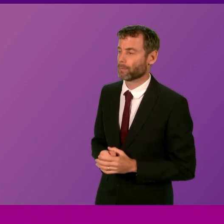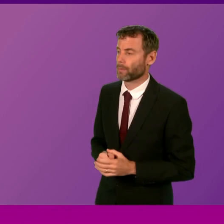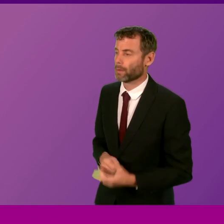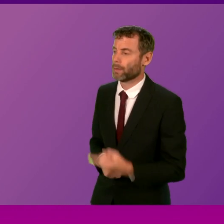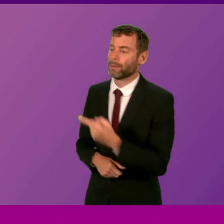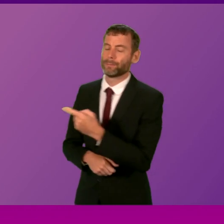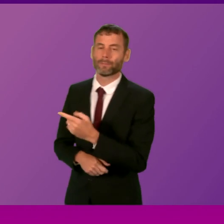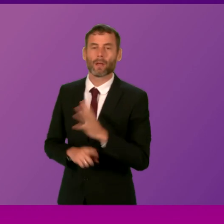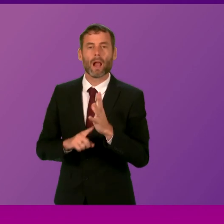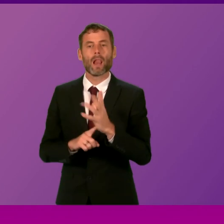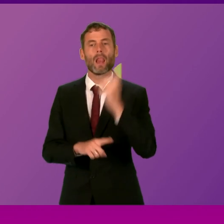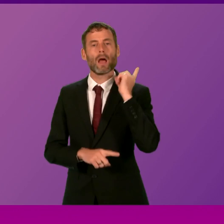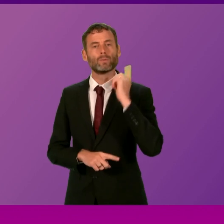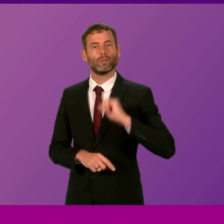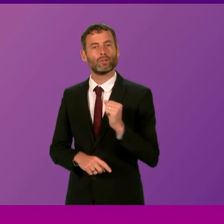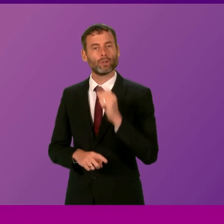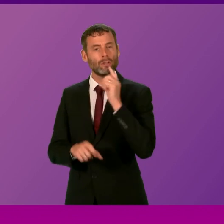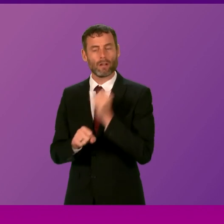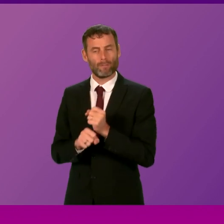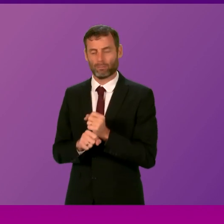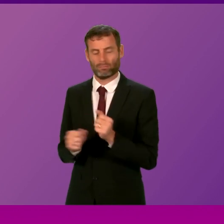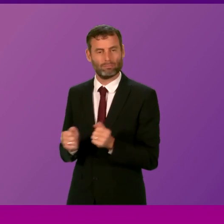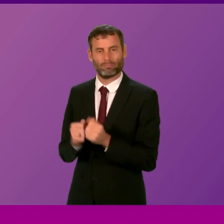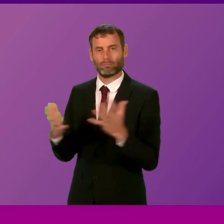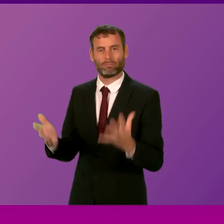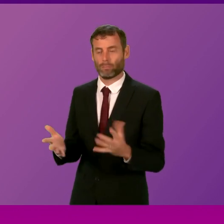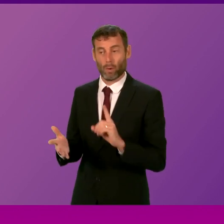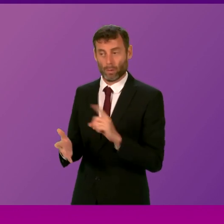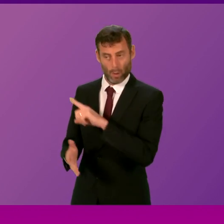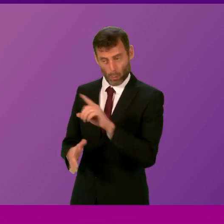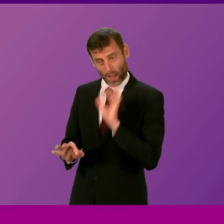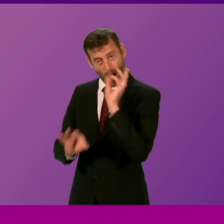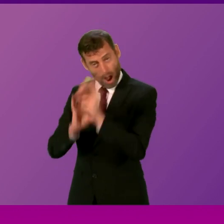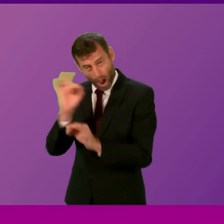Last week, the Scottish Government rejected calls from the chamber and the industry to pause the